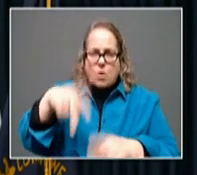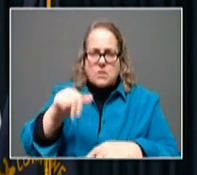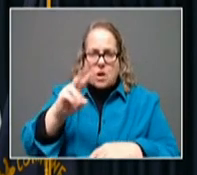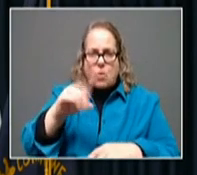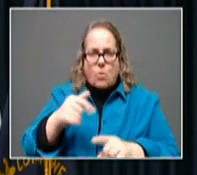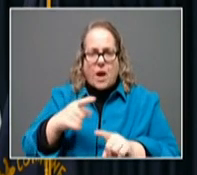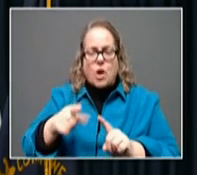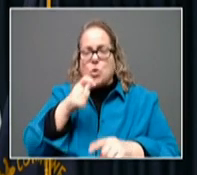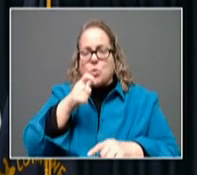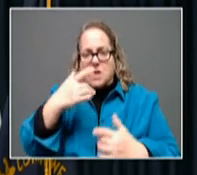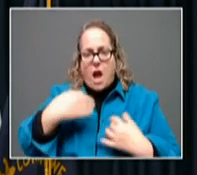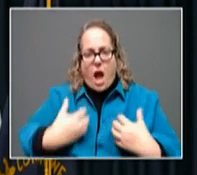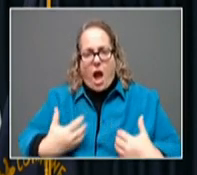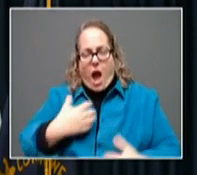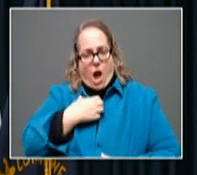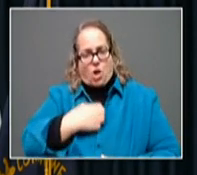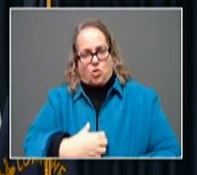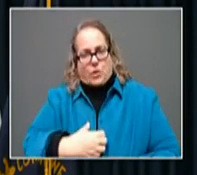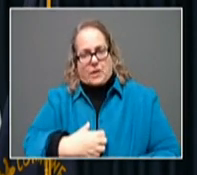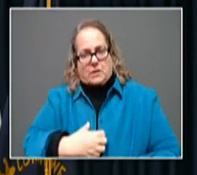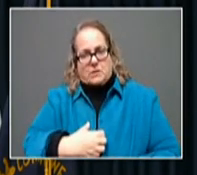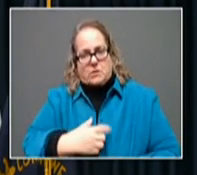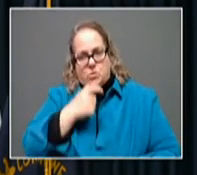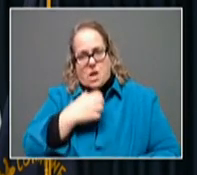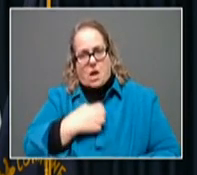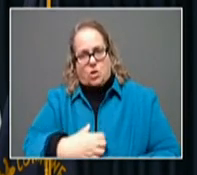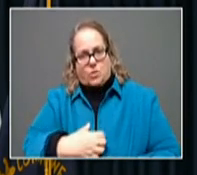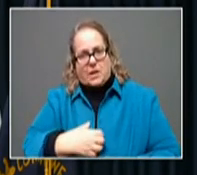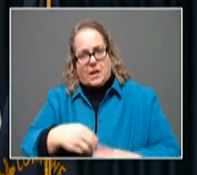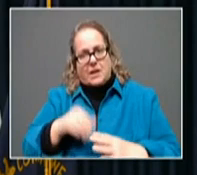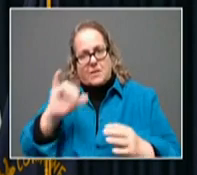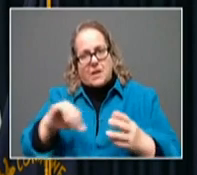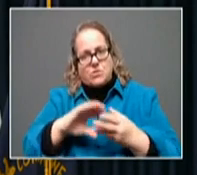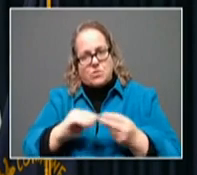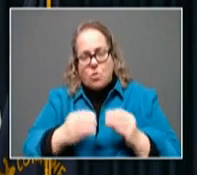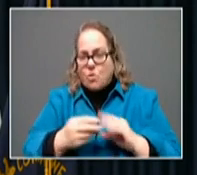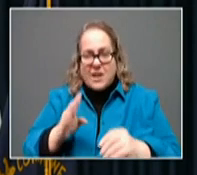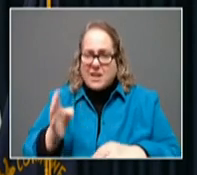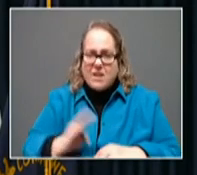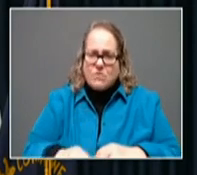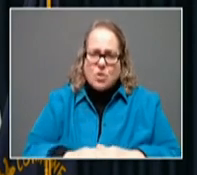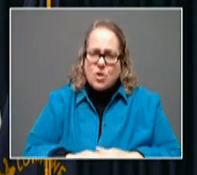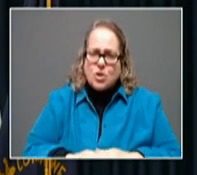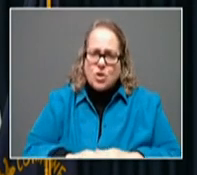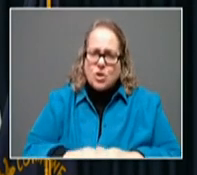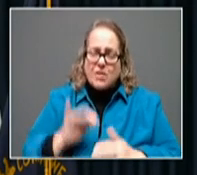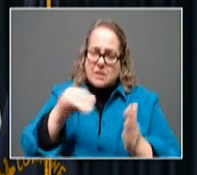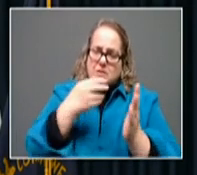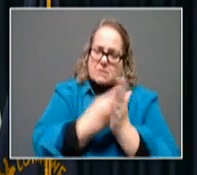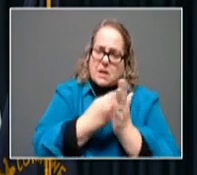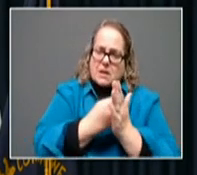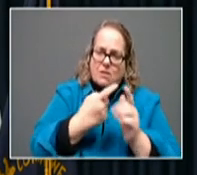in that story. Never. Um, these are dollars flowing from the federal government. We don't